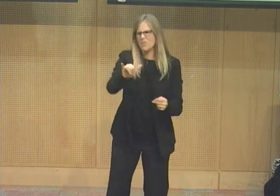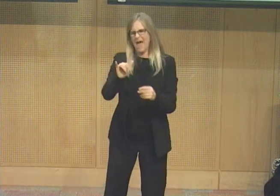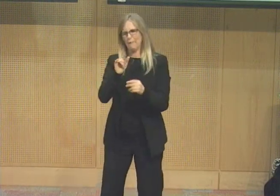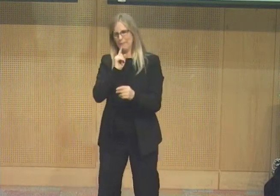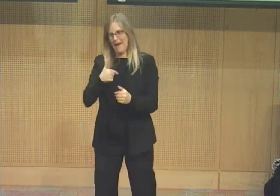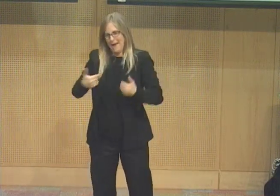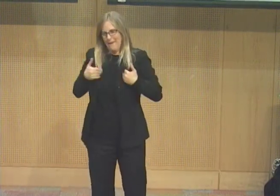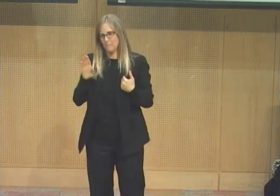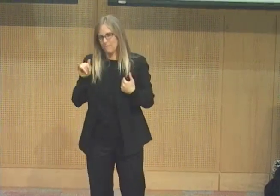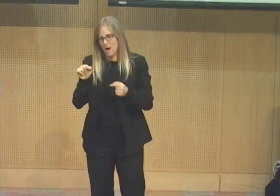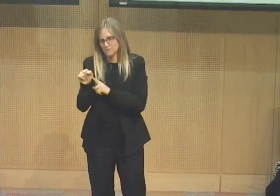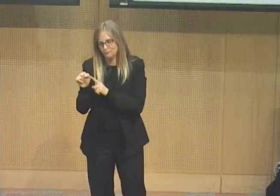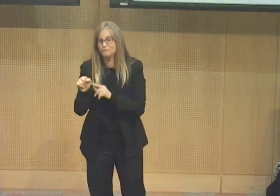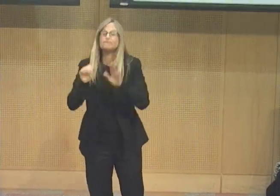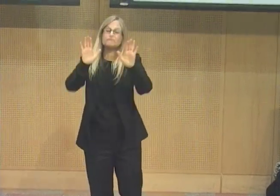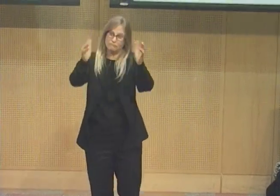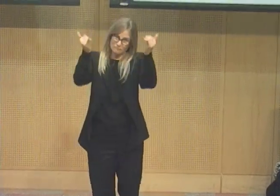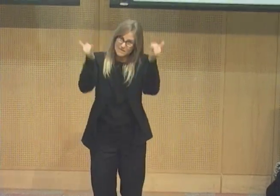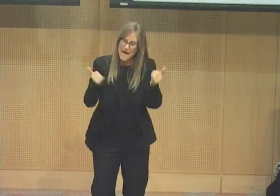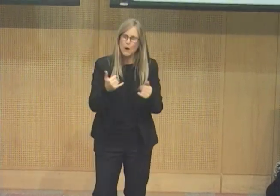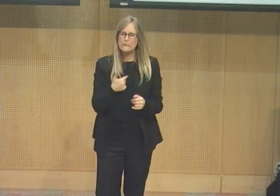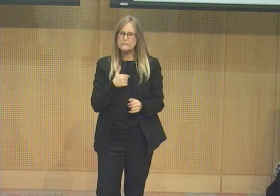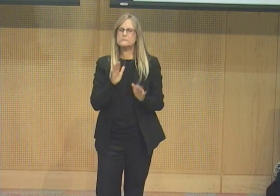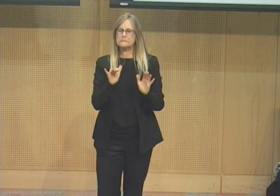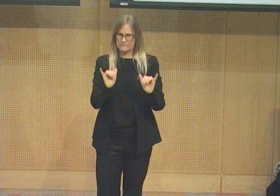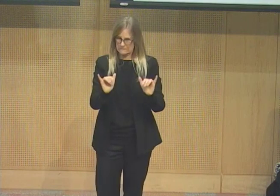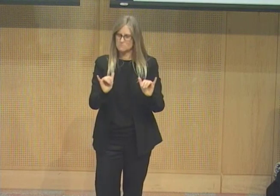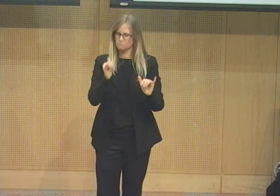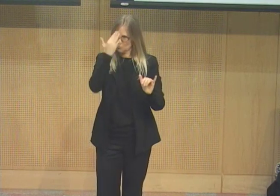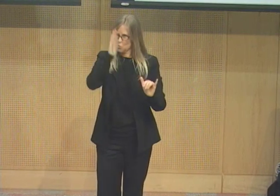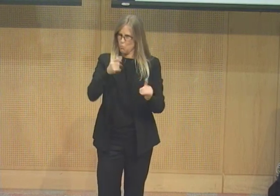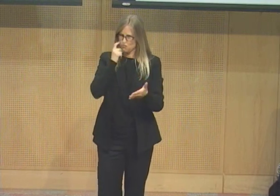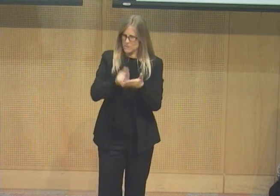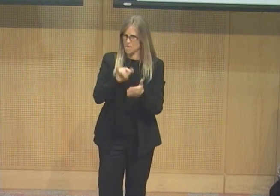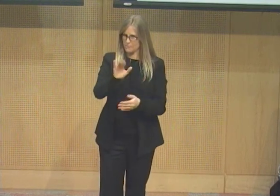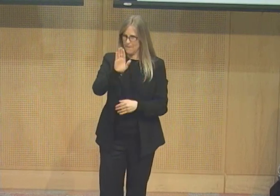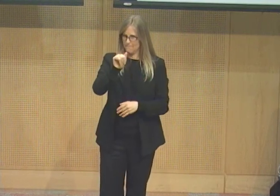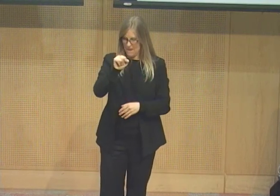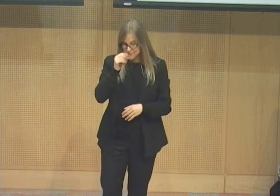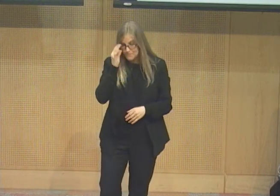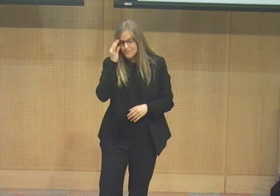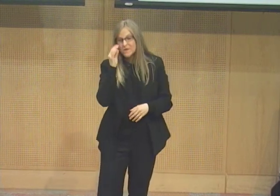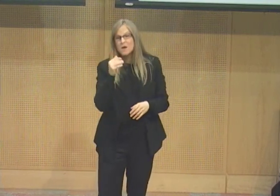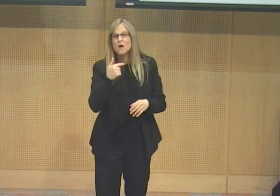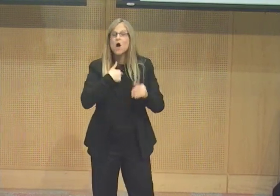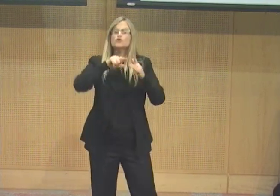and the larger hearing world. So because of that, I recognized the bias.